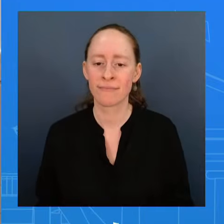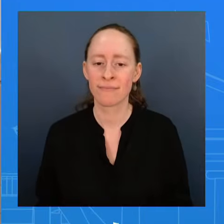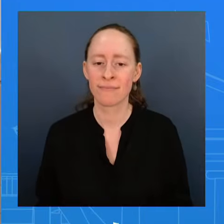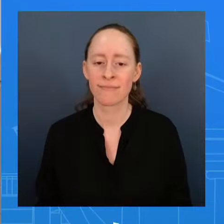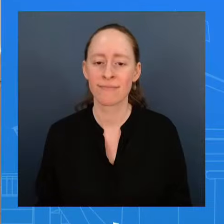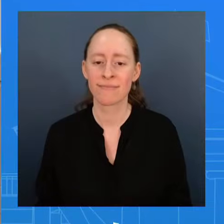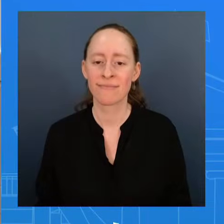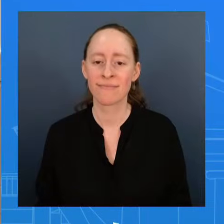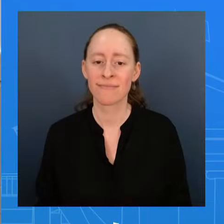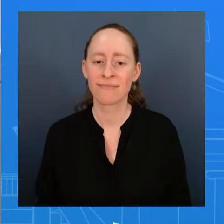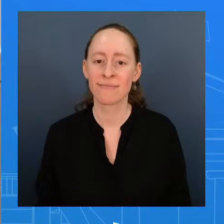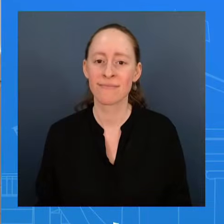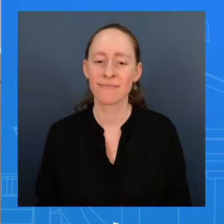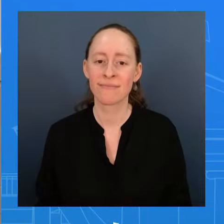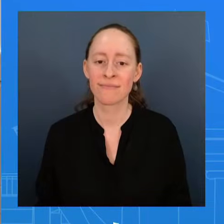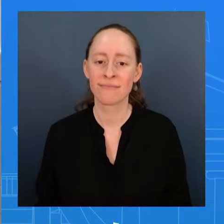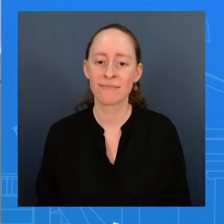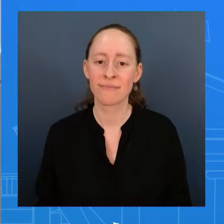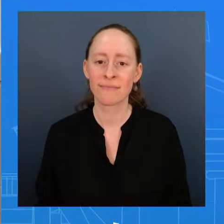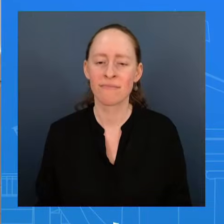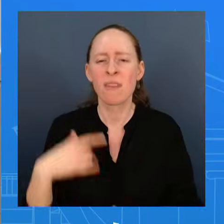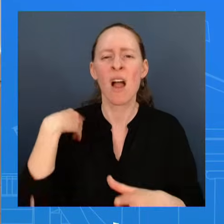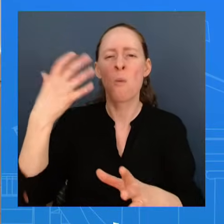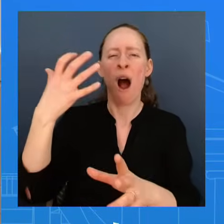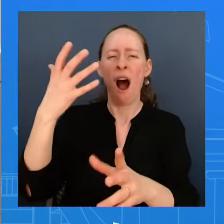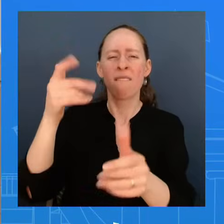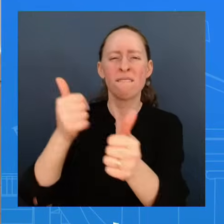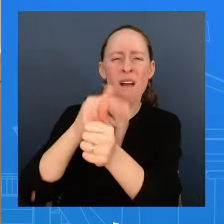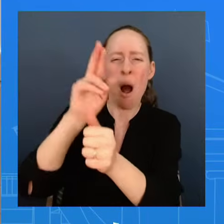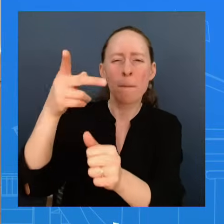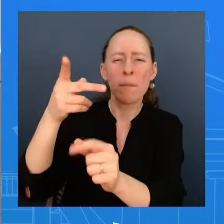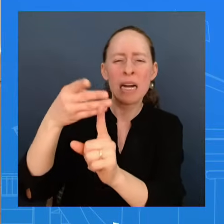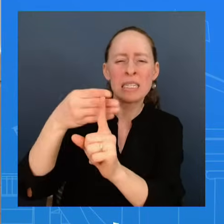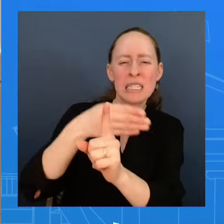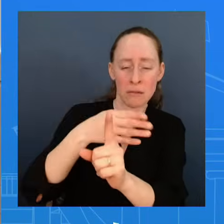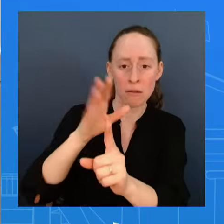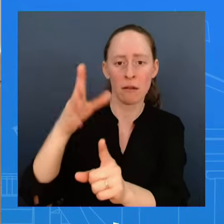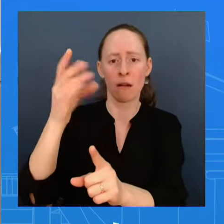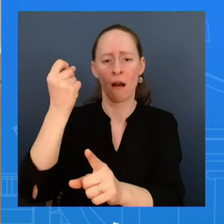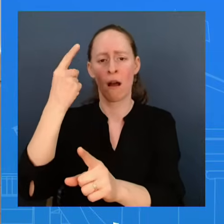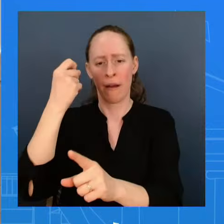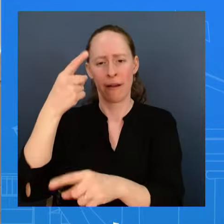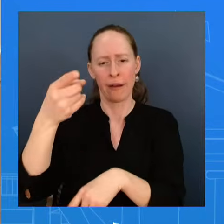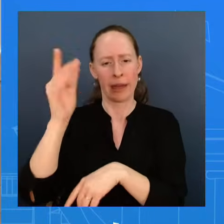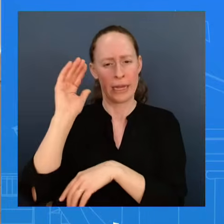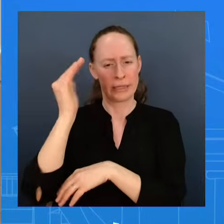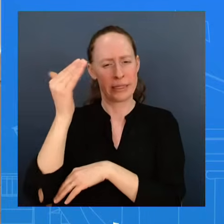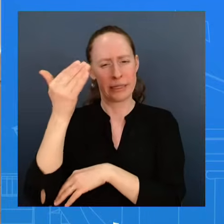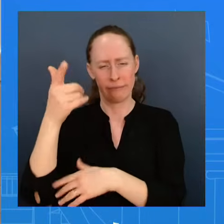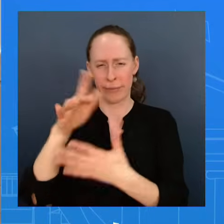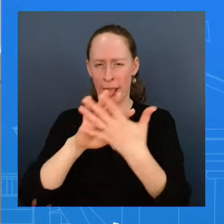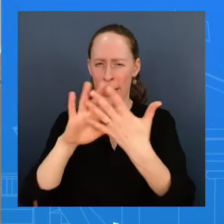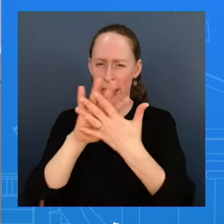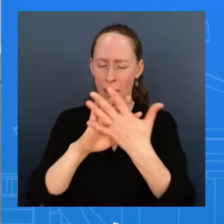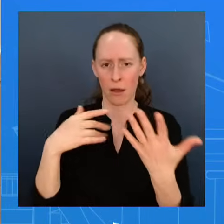The Press: And, respectfully, you didn't quite answer it. The question was: Why hasn't the President been more forceful -- Ms. Jean-Pierre: Yeah. The Press: -- in talking about the protests? Ms. Jean-Pierre: Yeah.